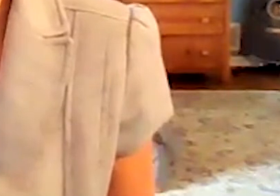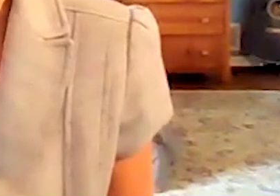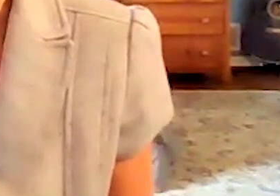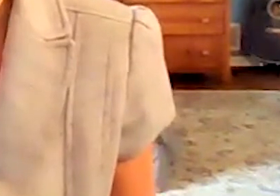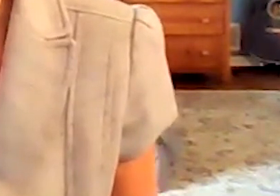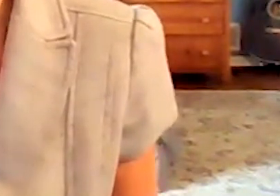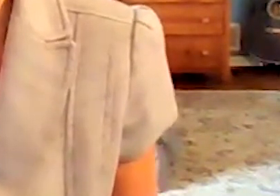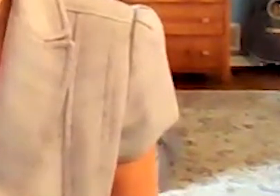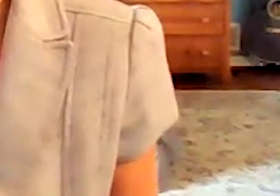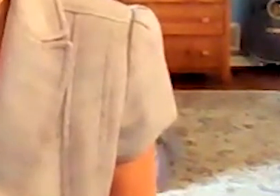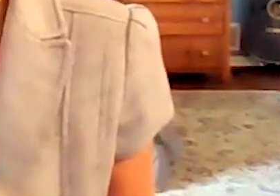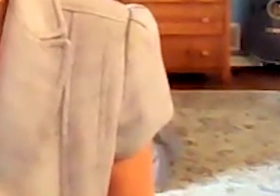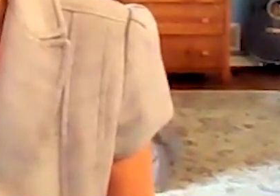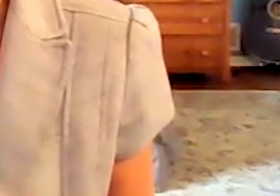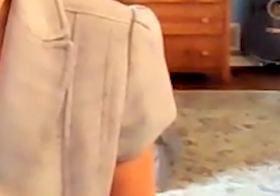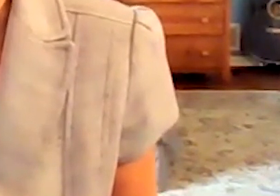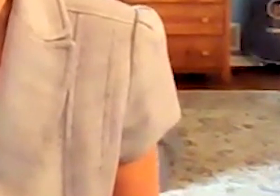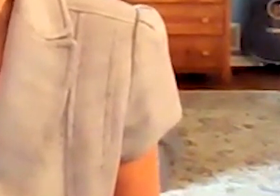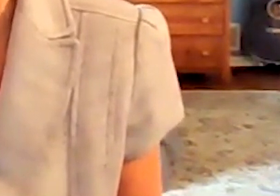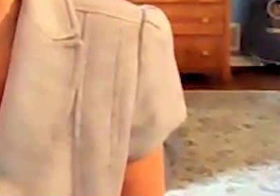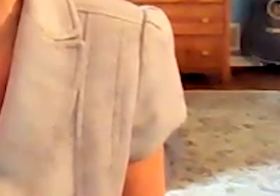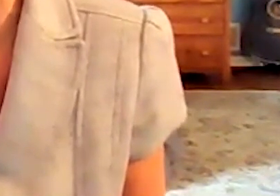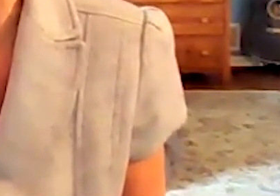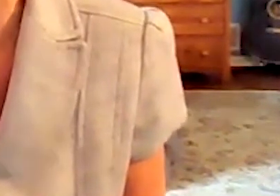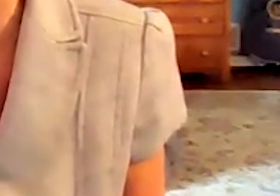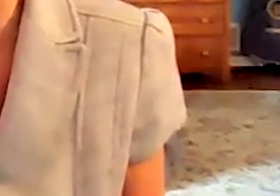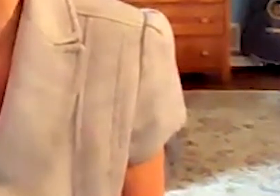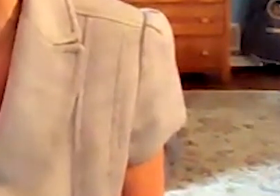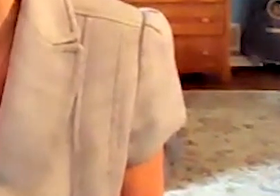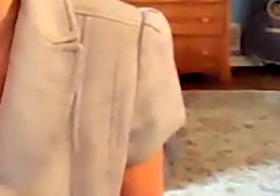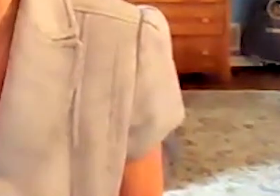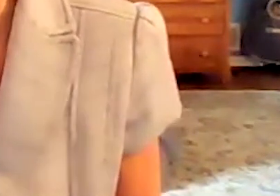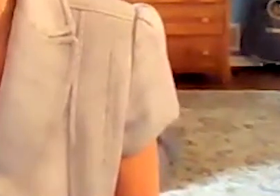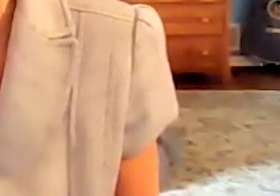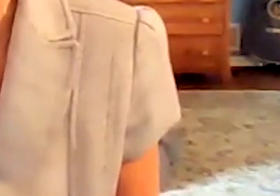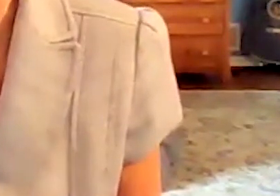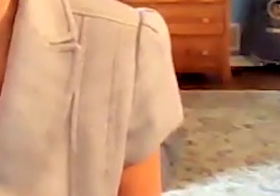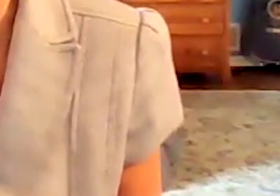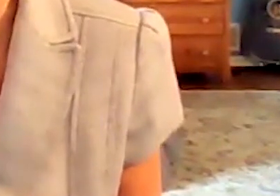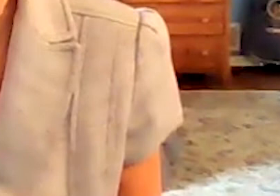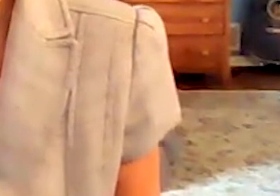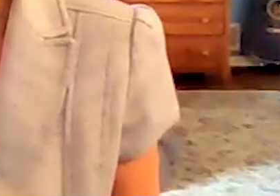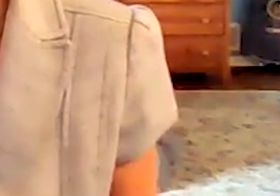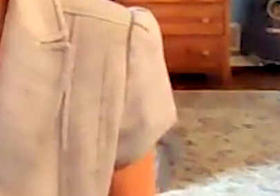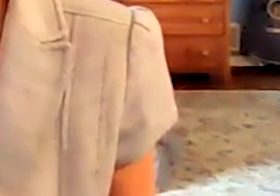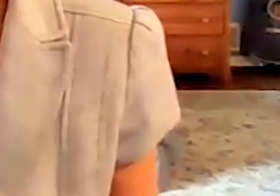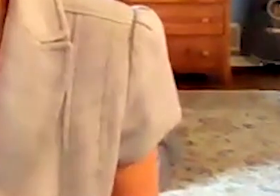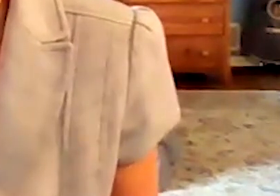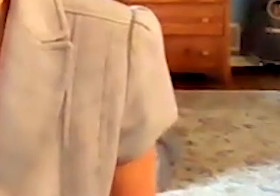often the same brave characteristics displayed by their children are overlooked. Military children